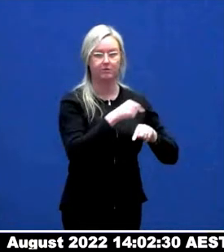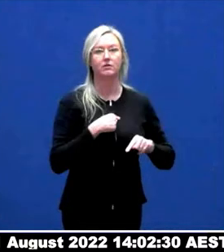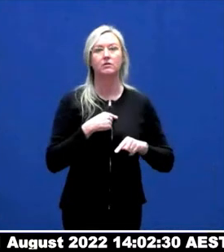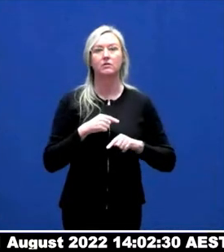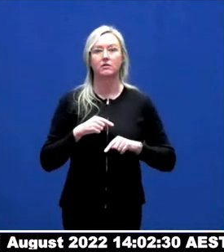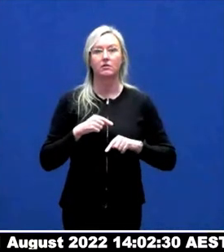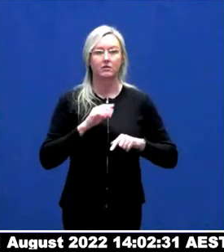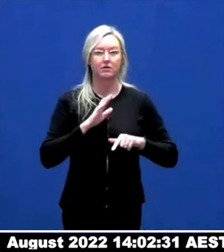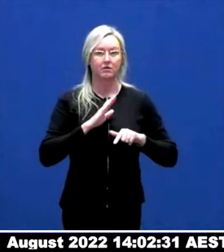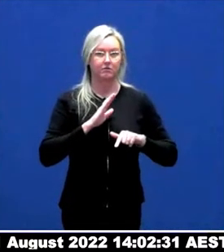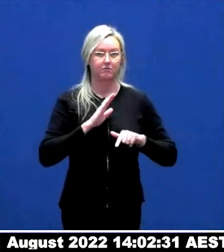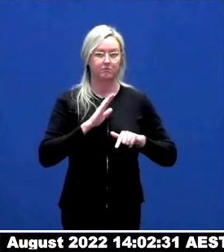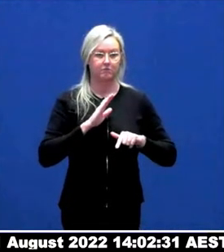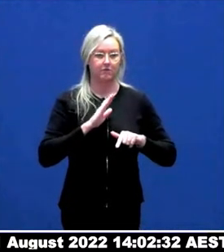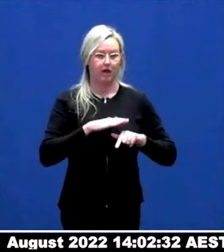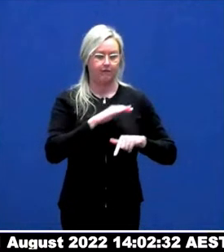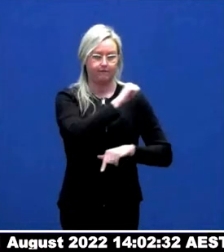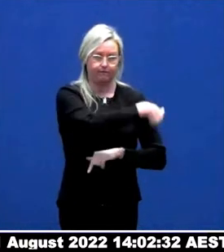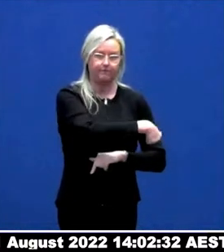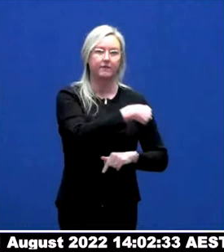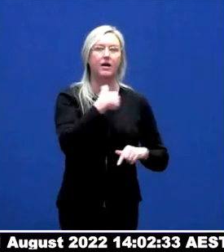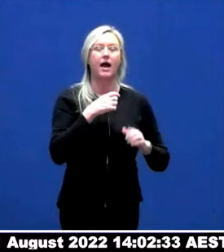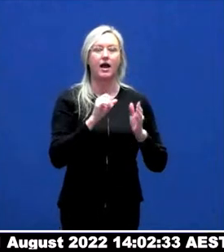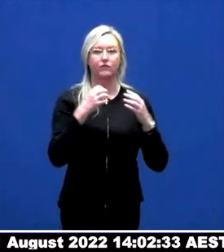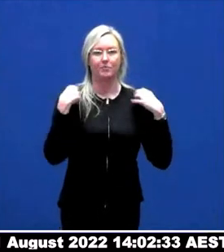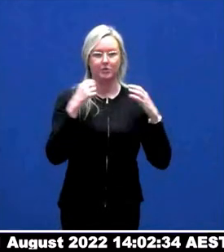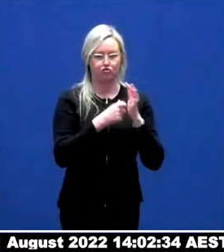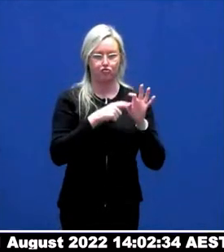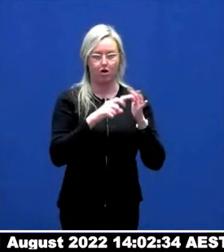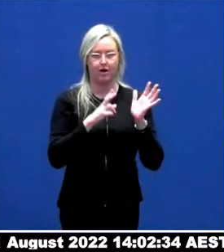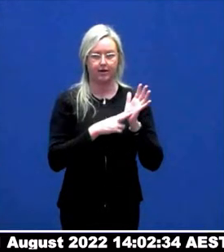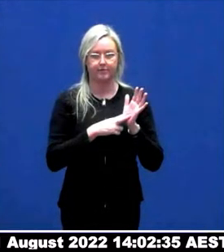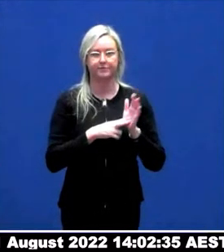I'm the Chair of the Royal Commission, and Ms Dowsett is going to ask you some questions. MS DOWSETT: Thank you, Chair.